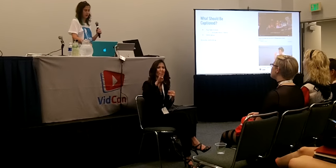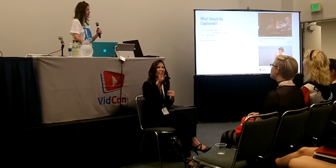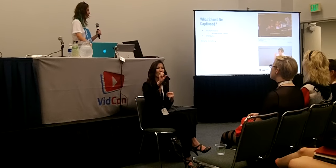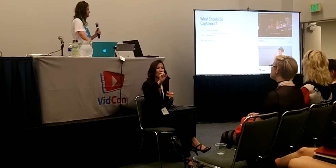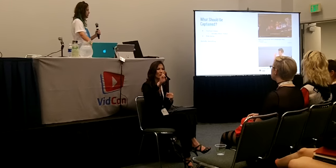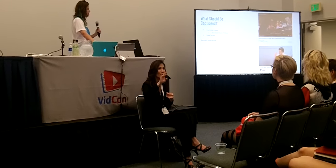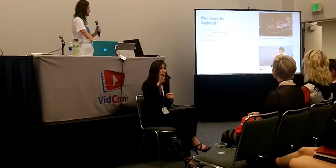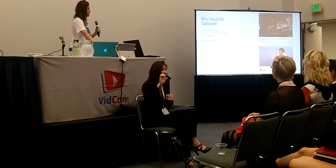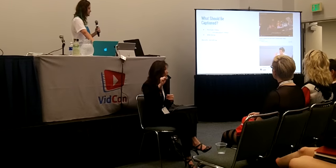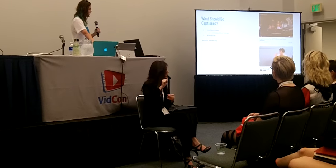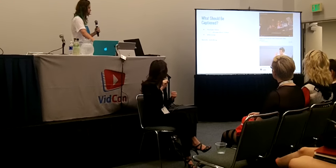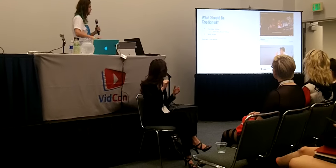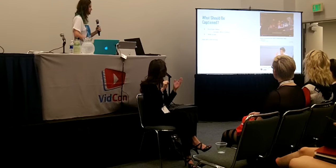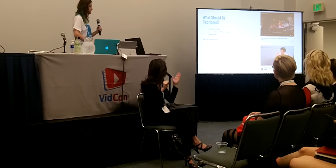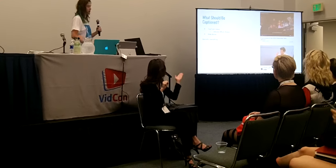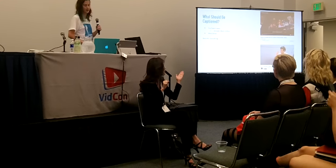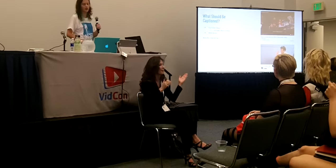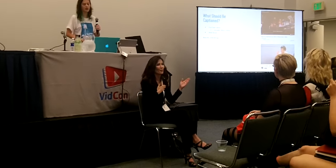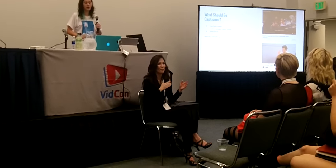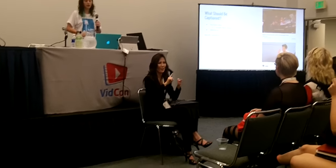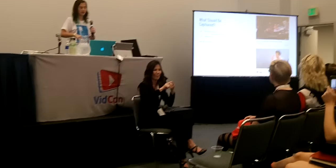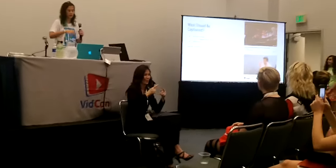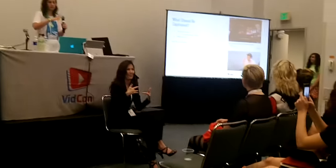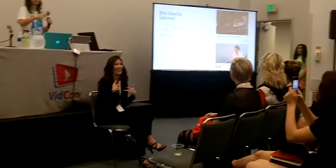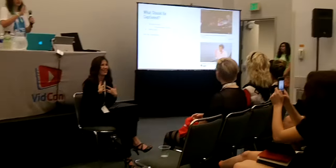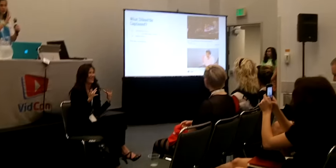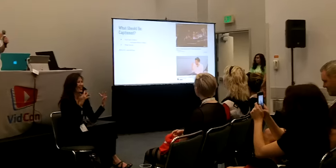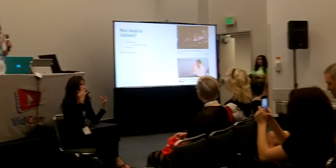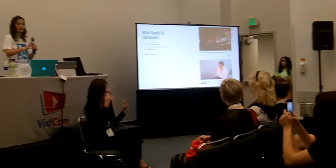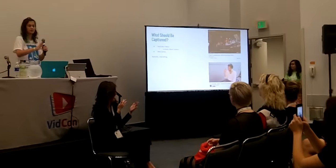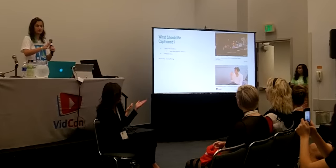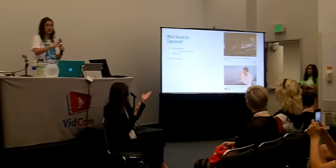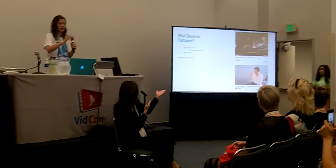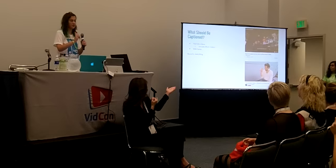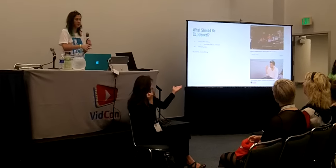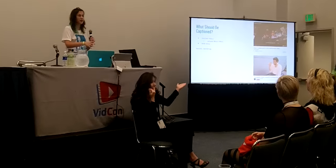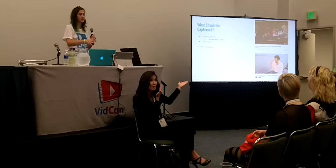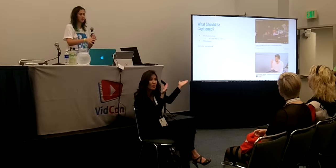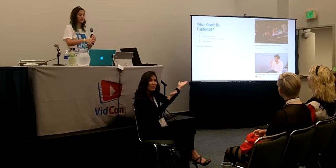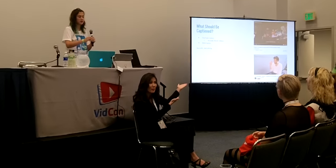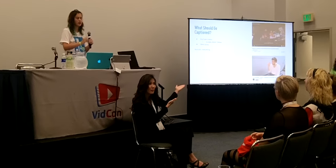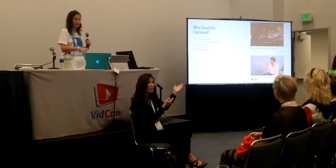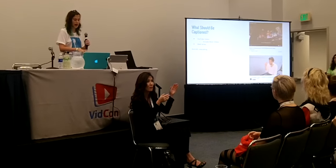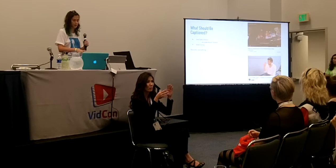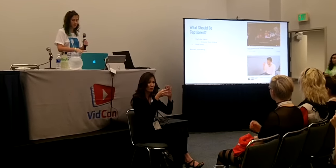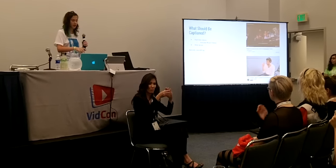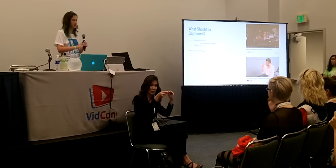my friend will be ecstatic that this is on there. If you're saying something, caption it,